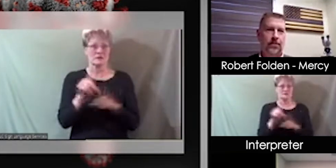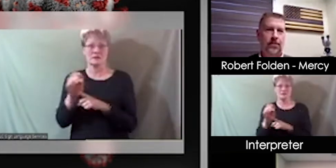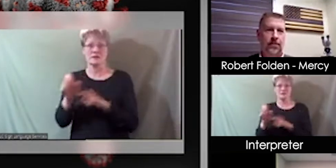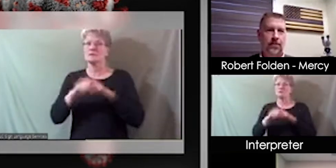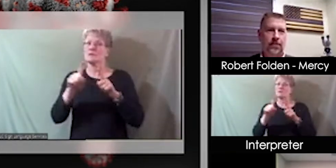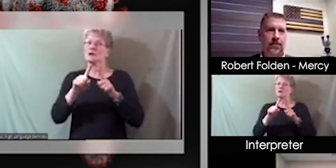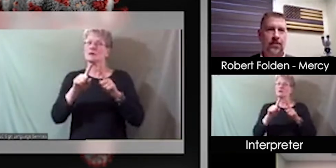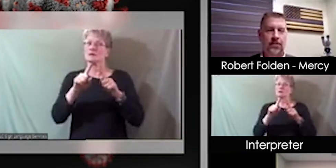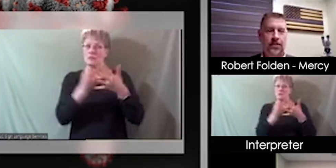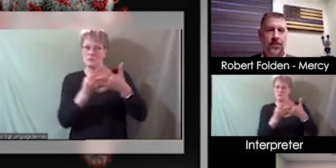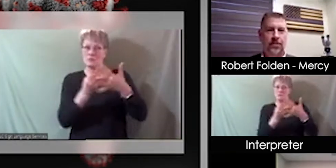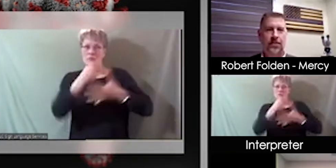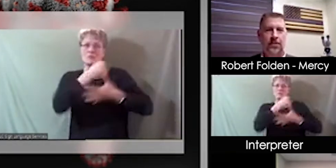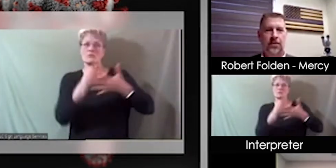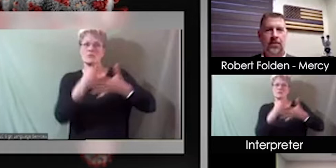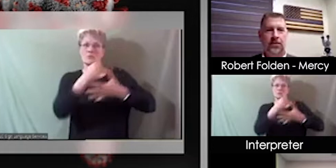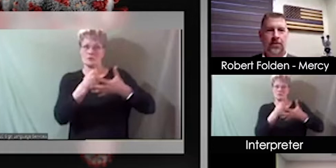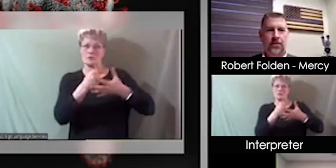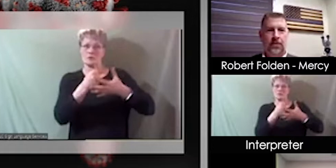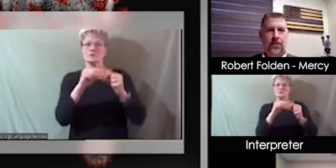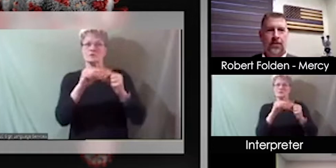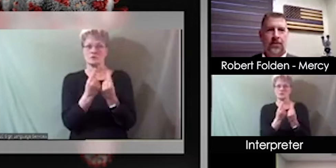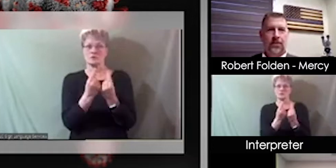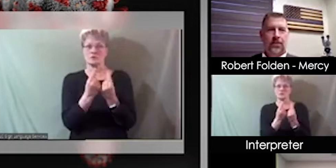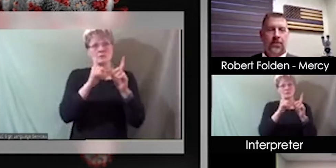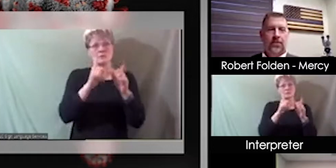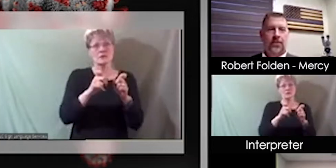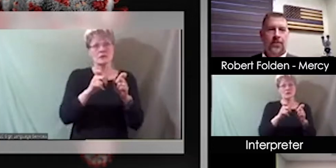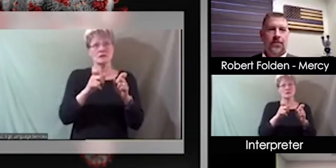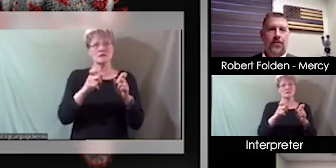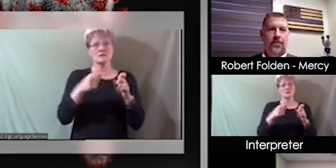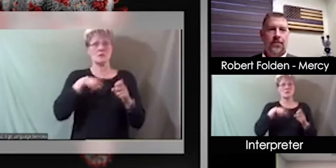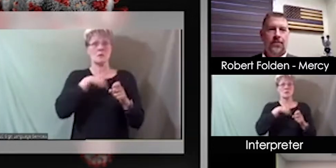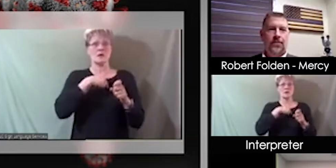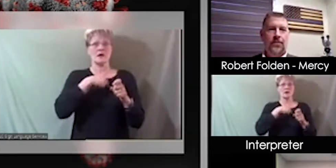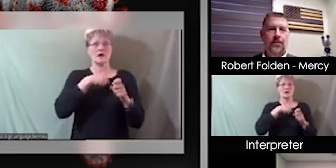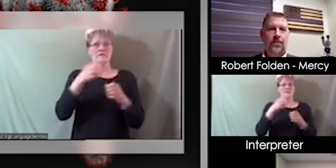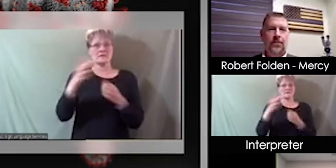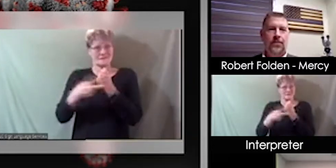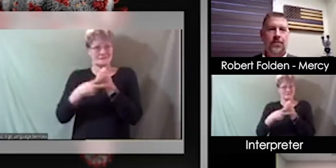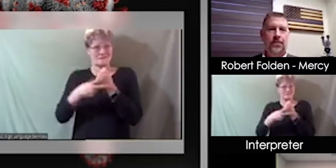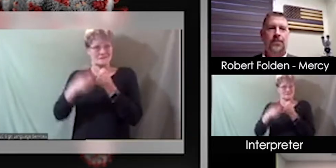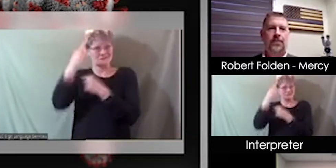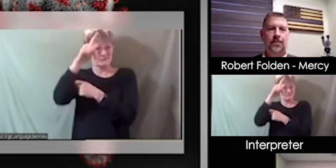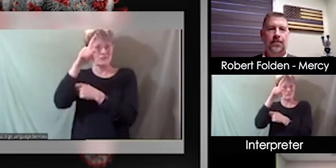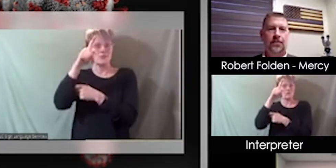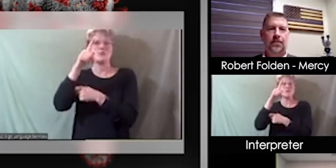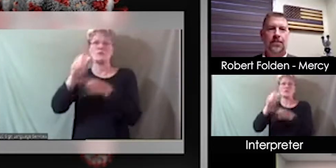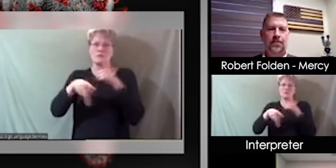setting some of those tests aside here at Public Health for individuals who might have influenza like illness in a congregate setting and so that would